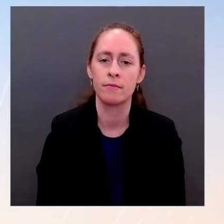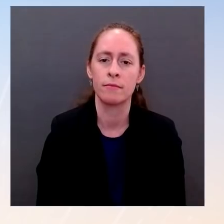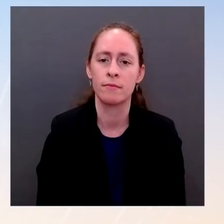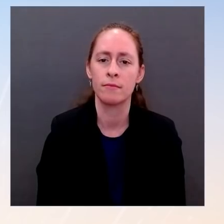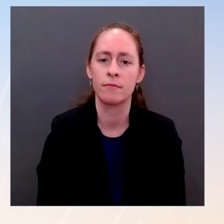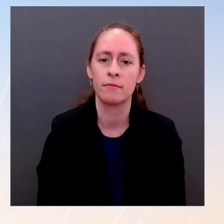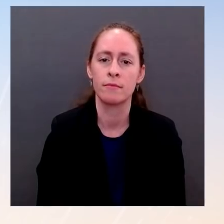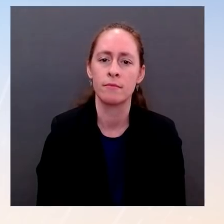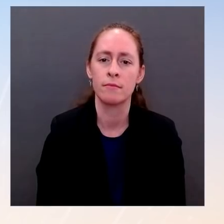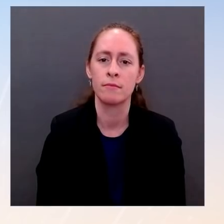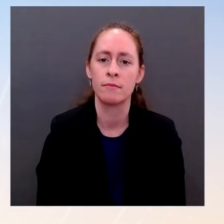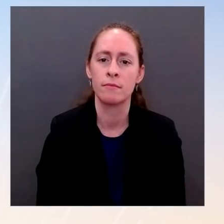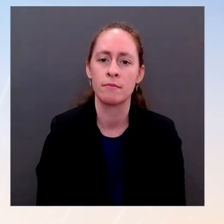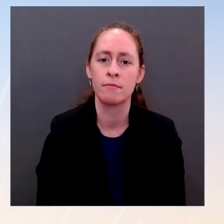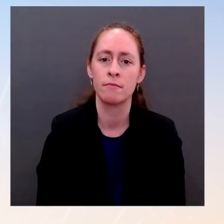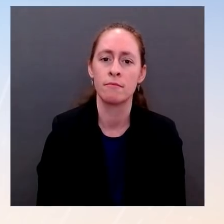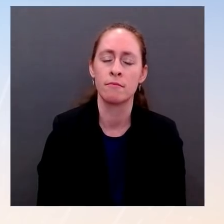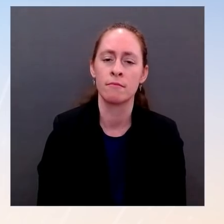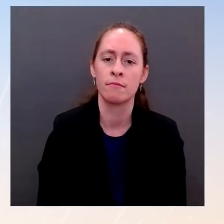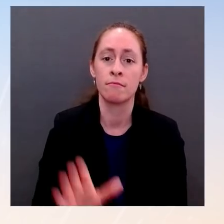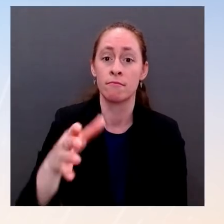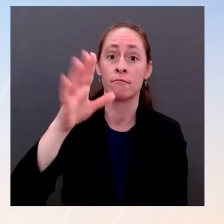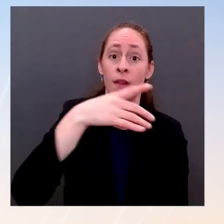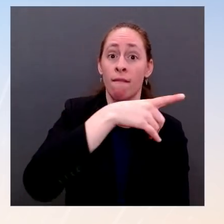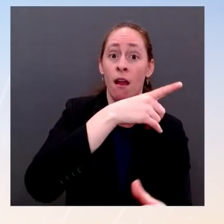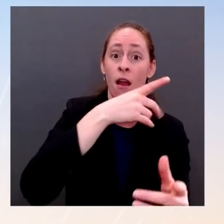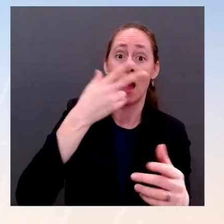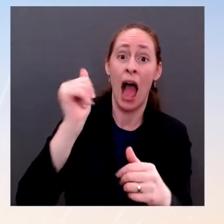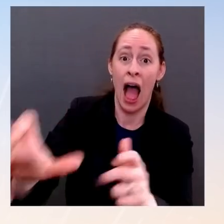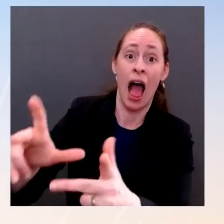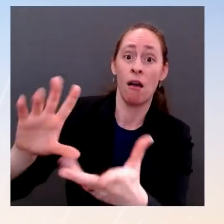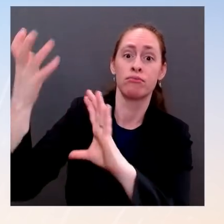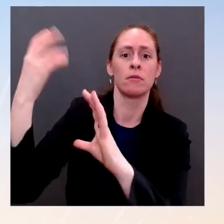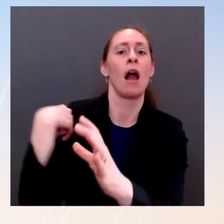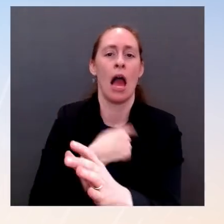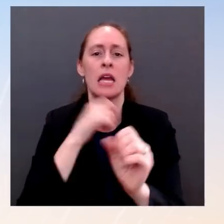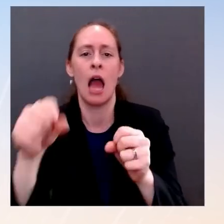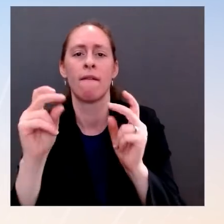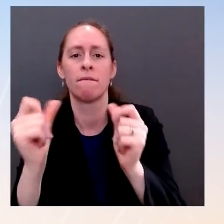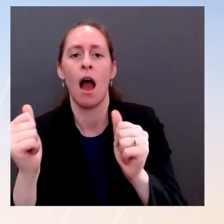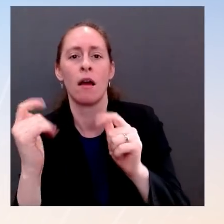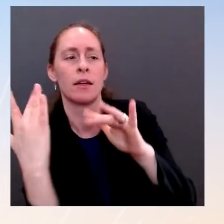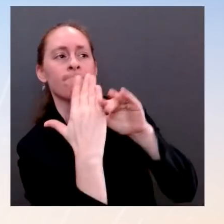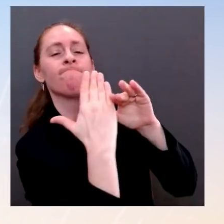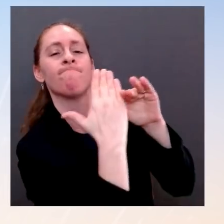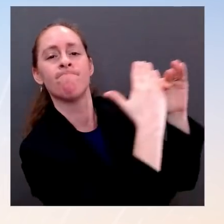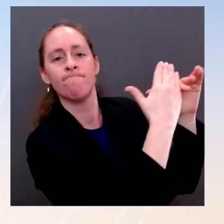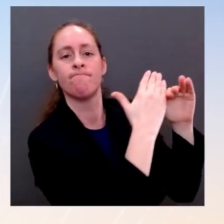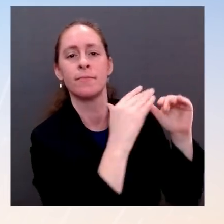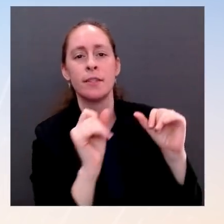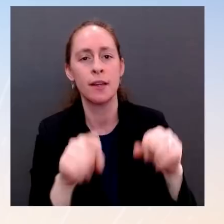I have a question for each of you, but I'll ask Daleep first. The administration and other world leaders